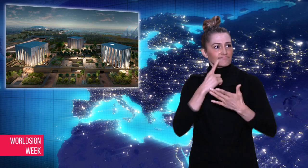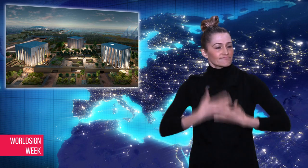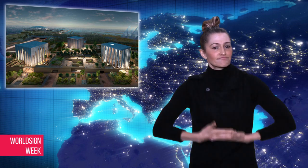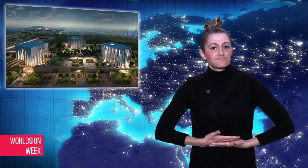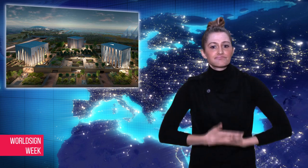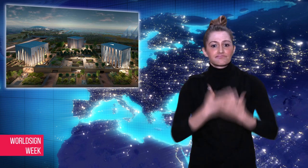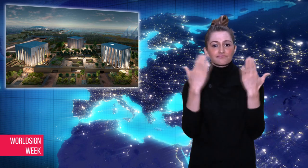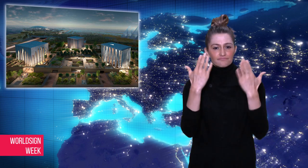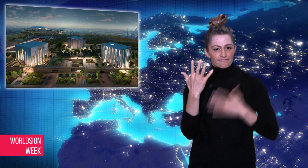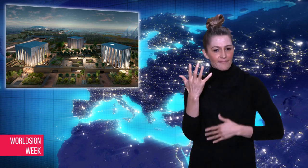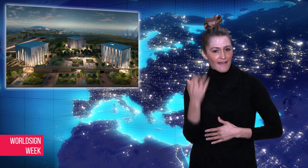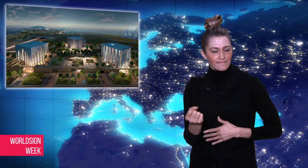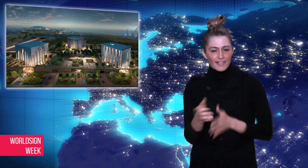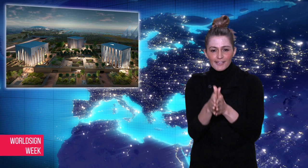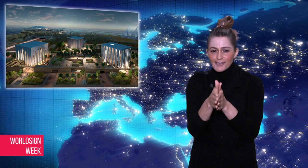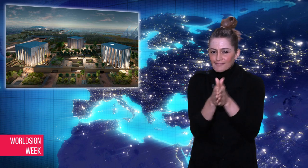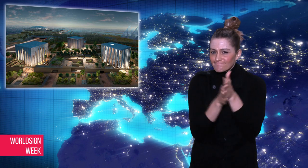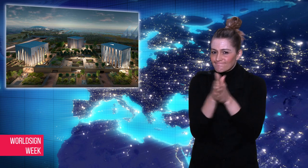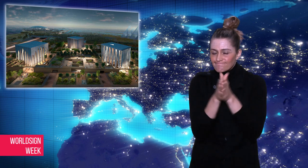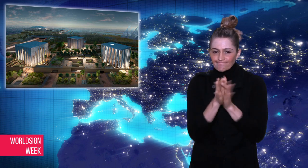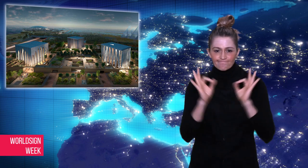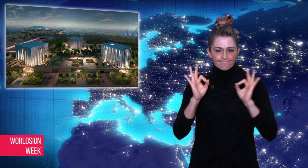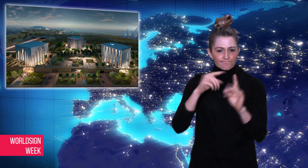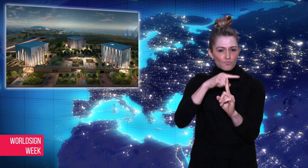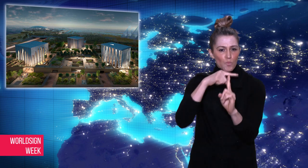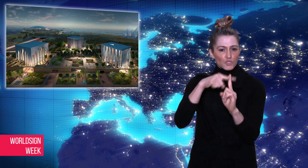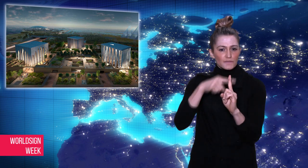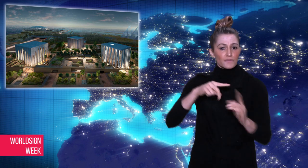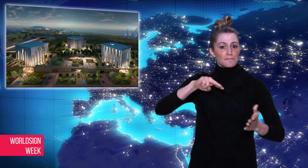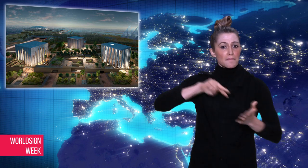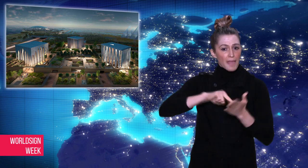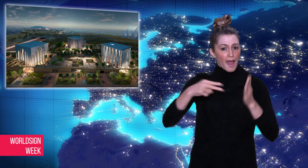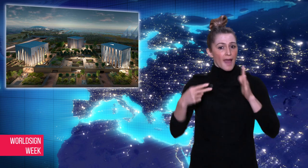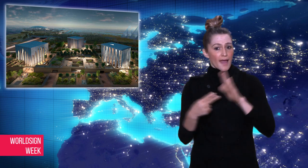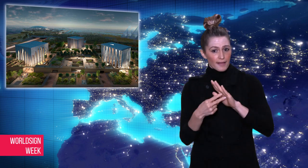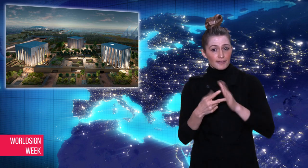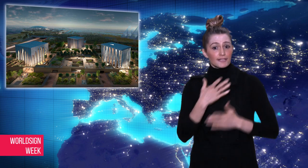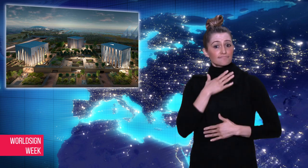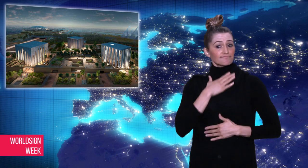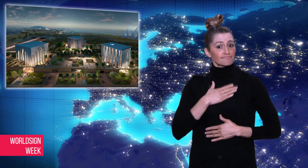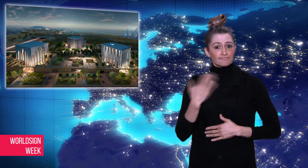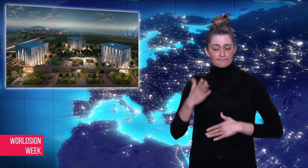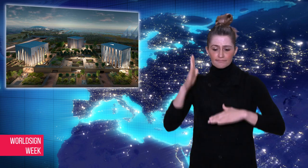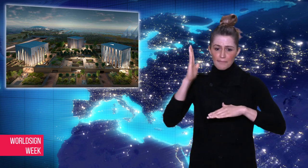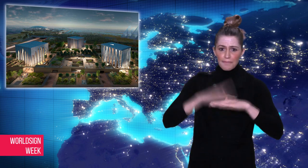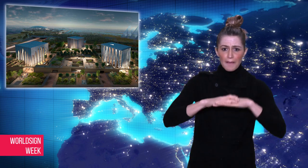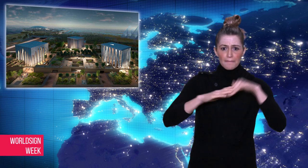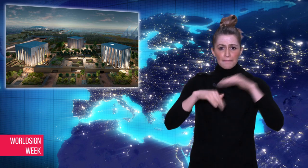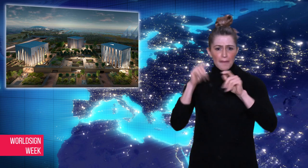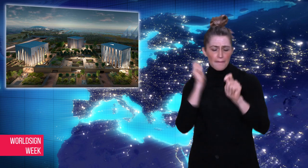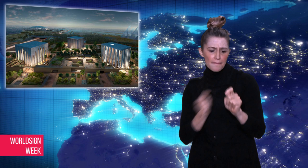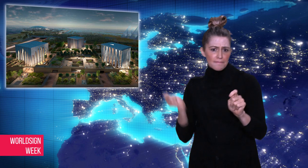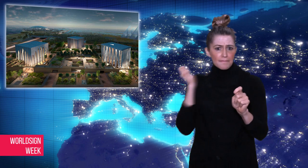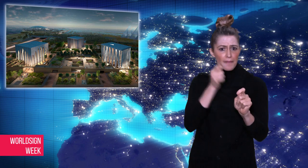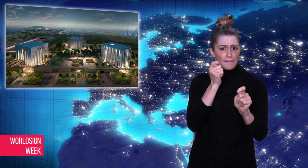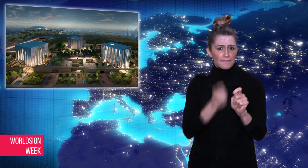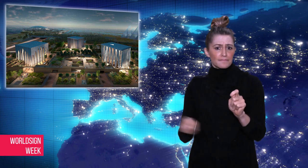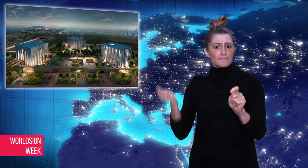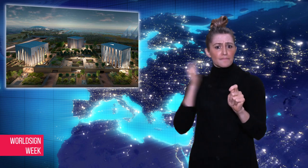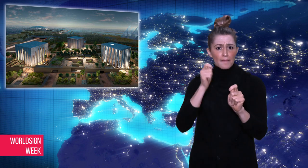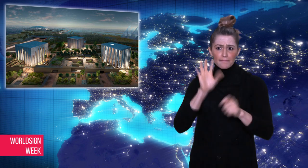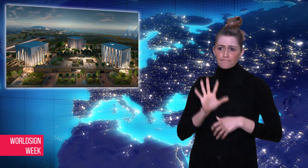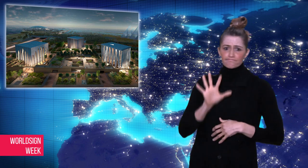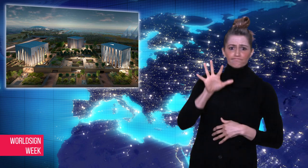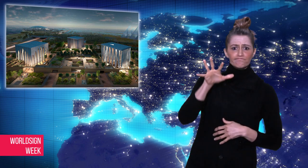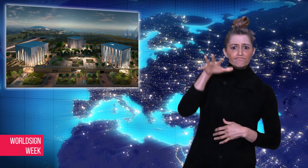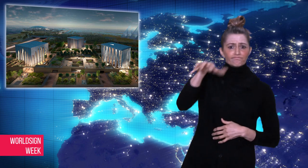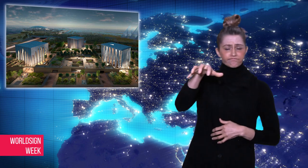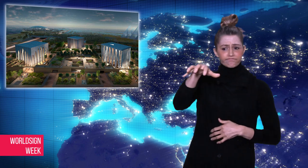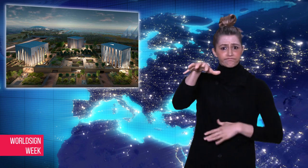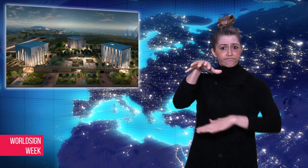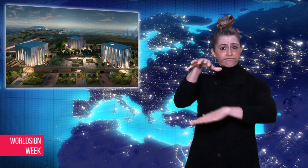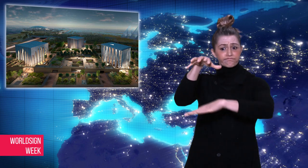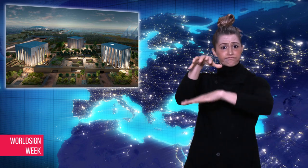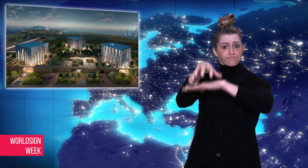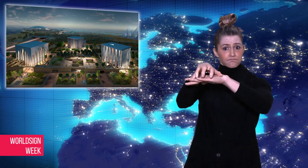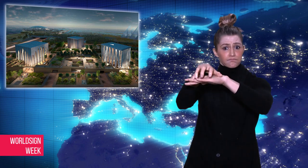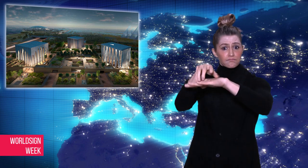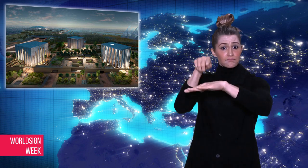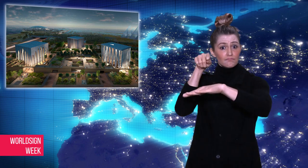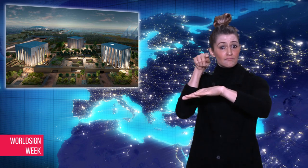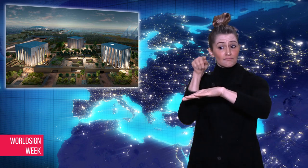announced ambitious plans to build an interfaith